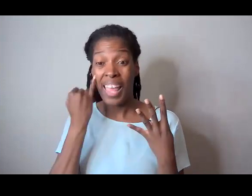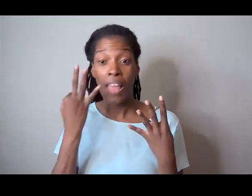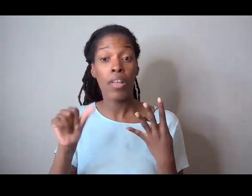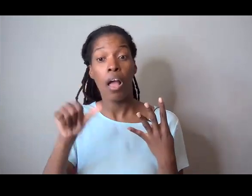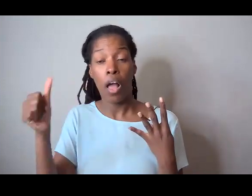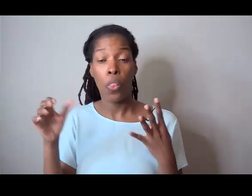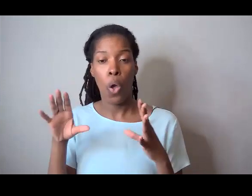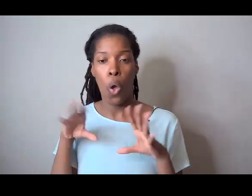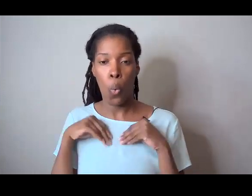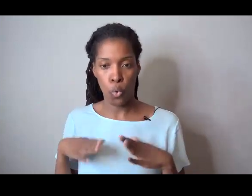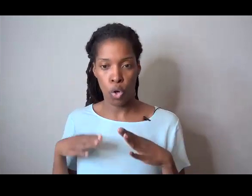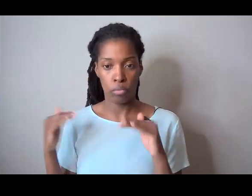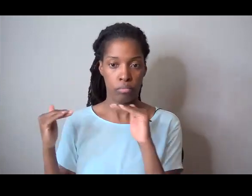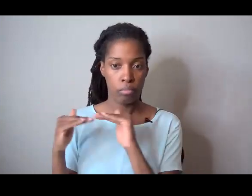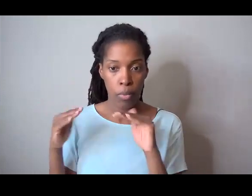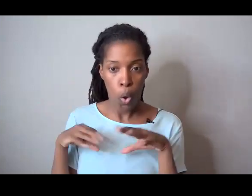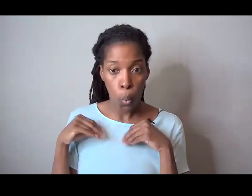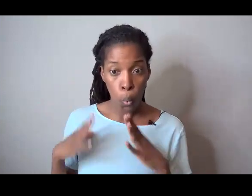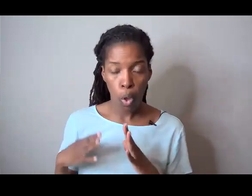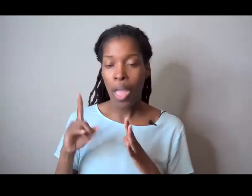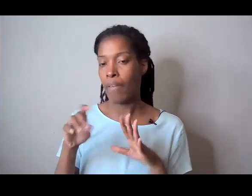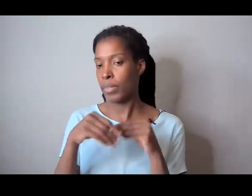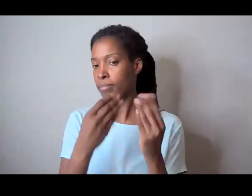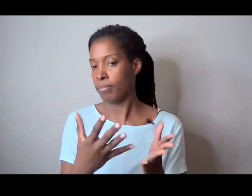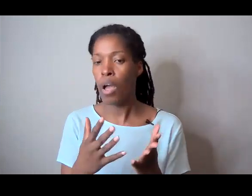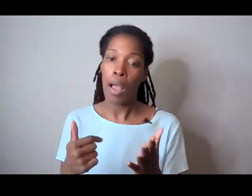you want to give them a little bit of information about that.